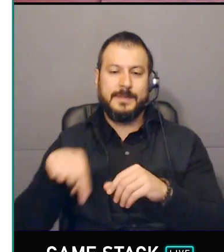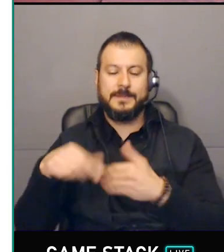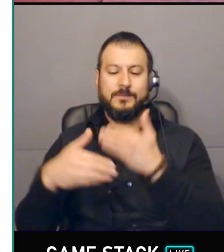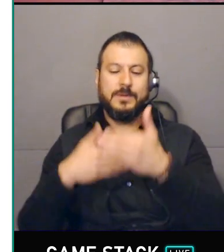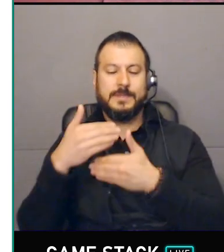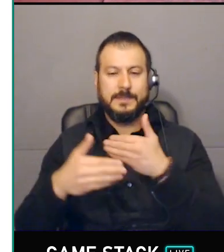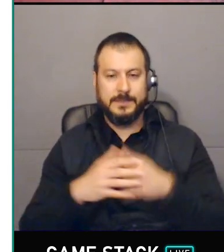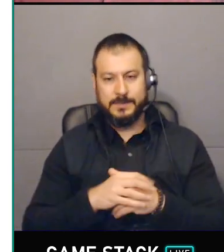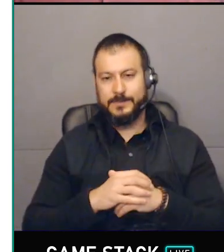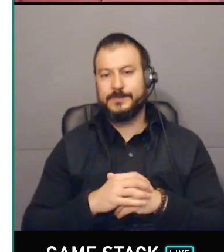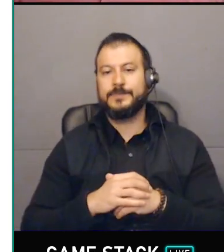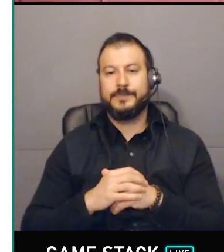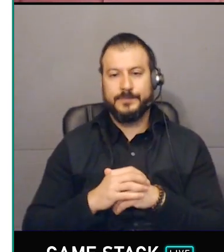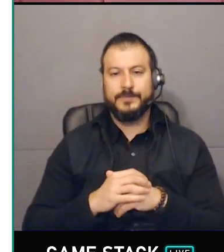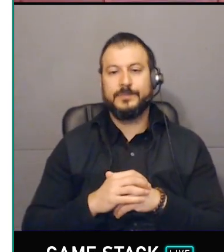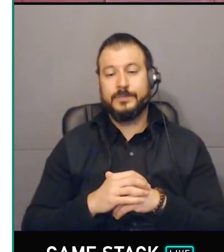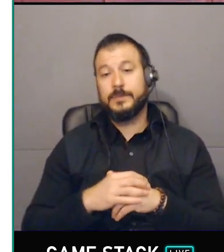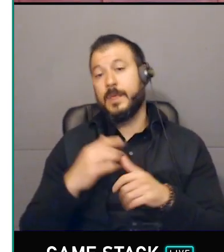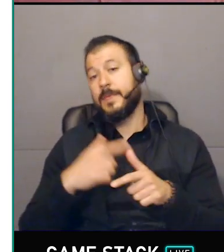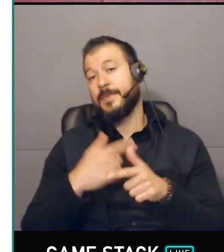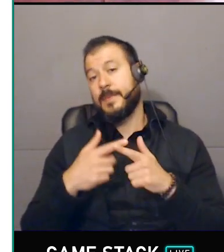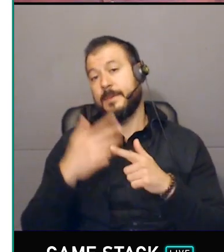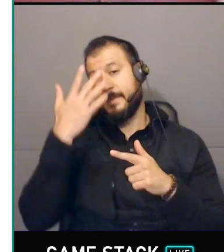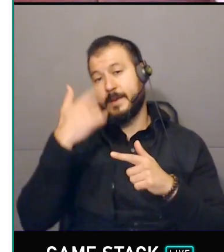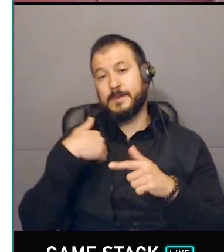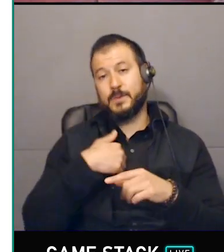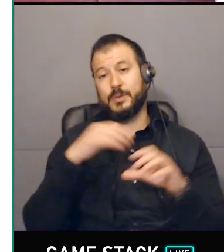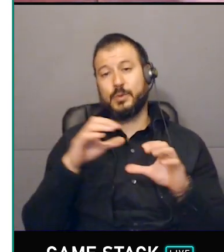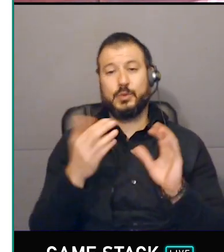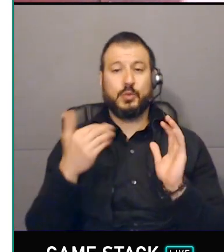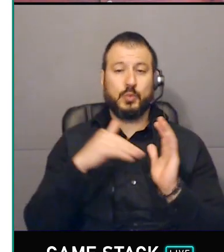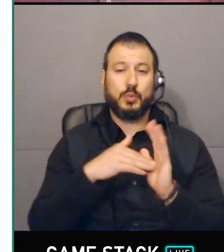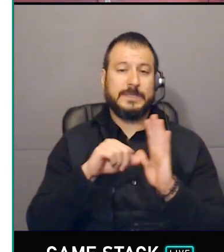inject into this process. Then, because we're doing resampling,